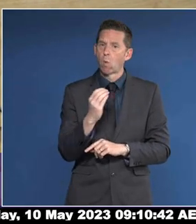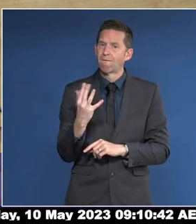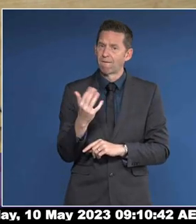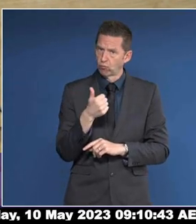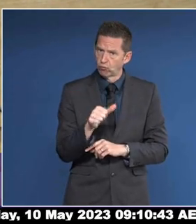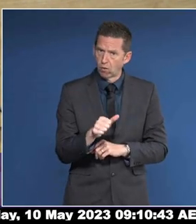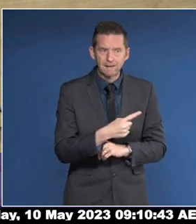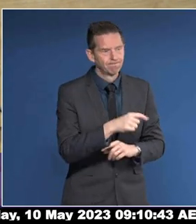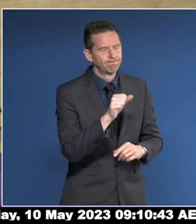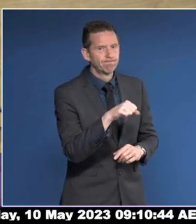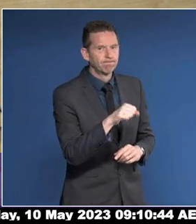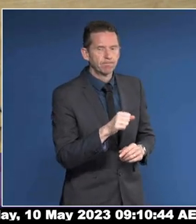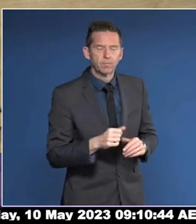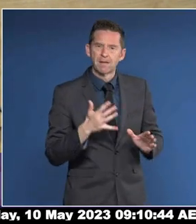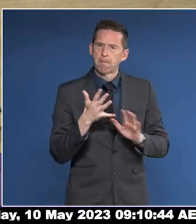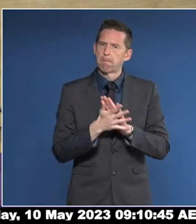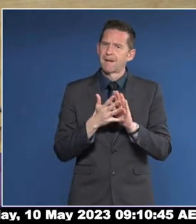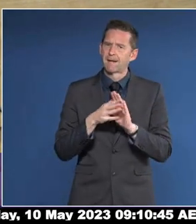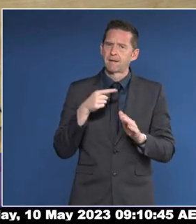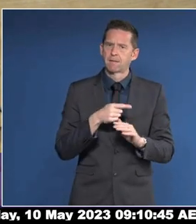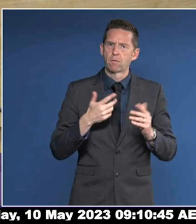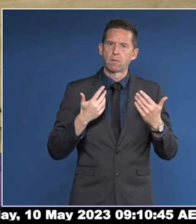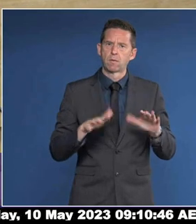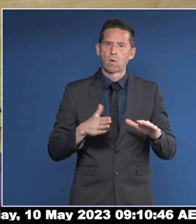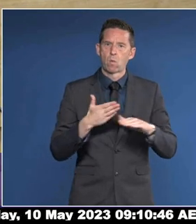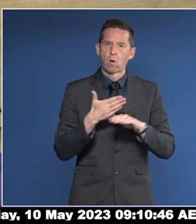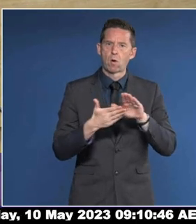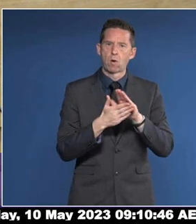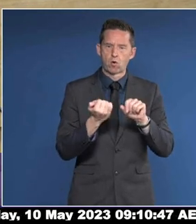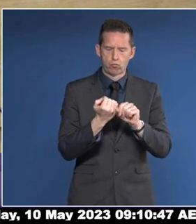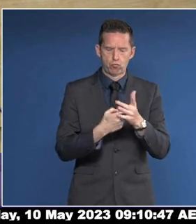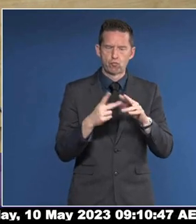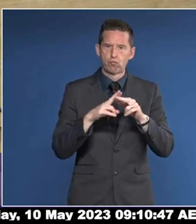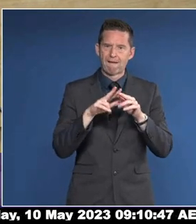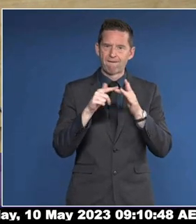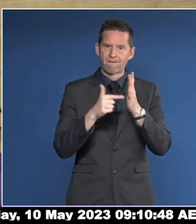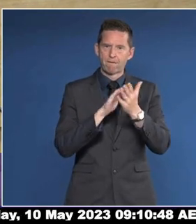So you've had a period employed by Griffith University as a researcher, and